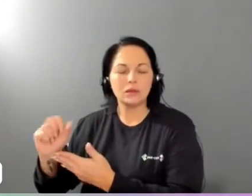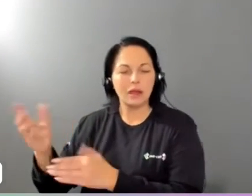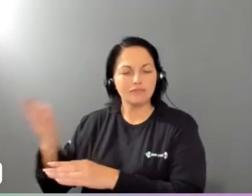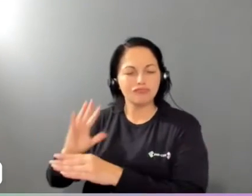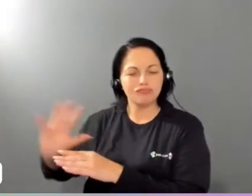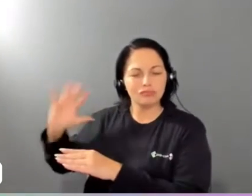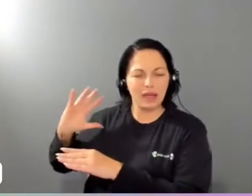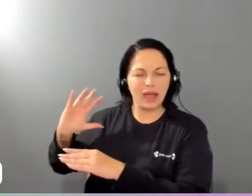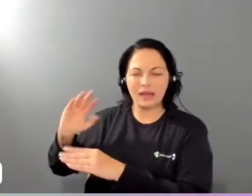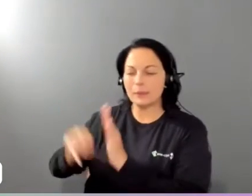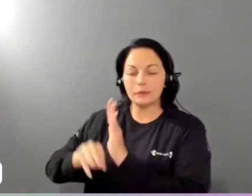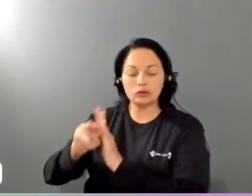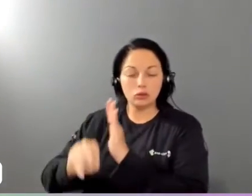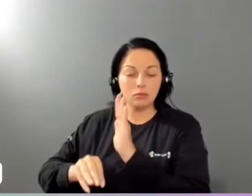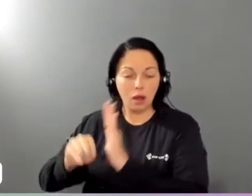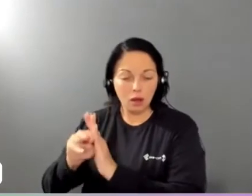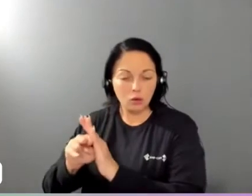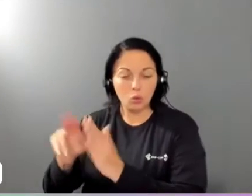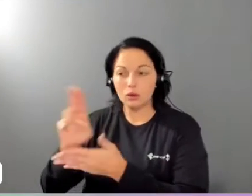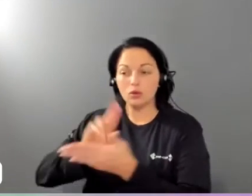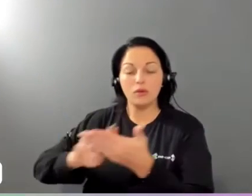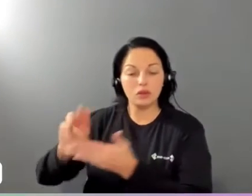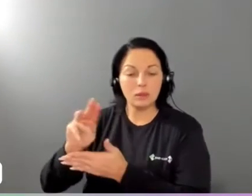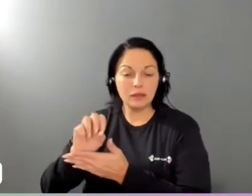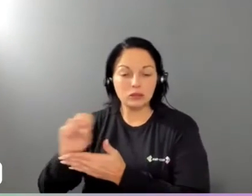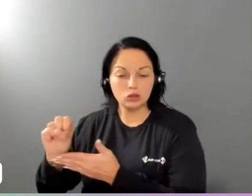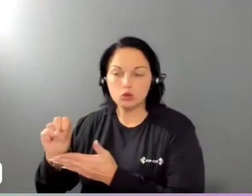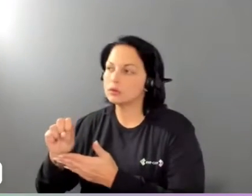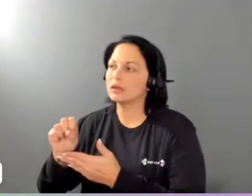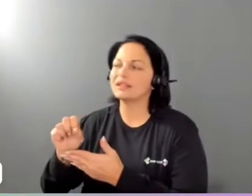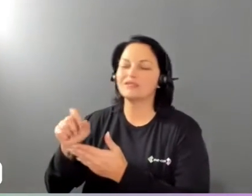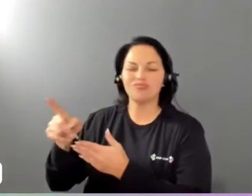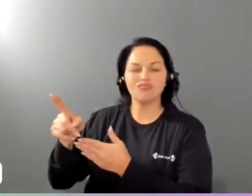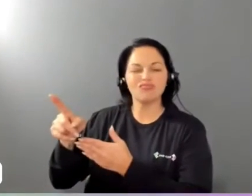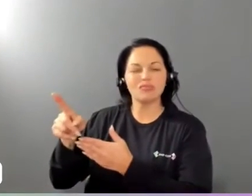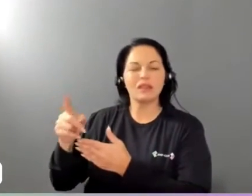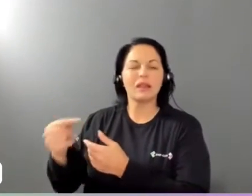Chris Misra who is the CIO of the university of